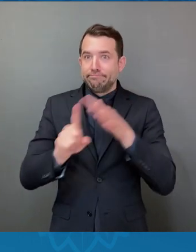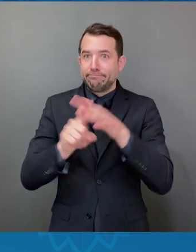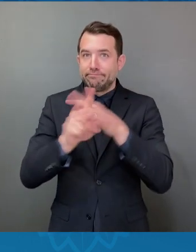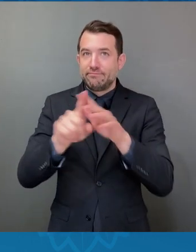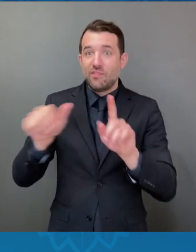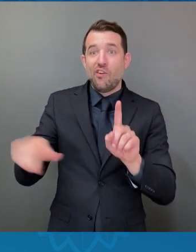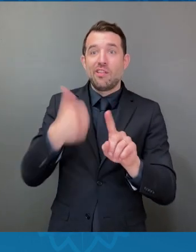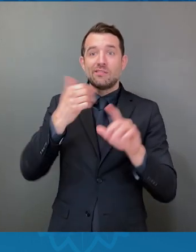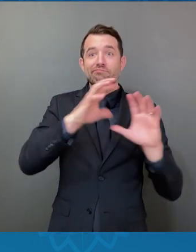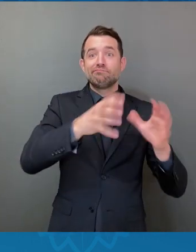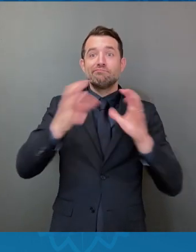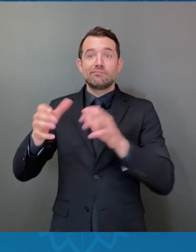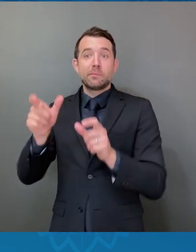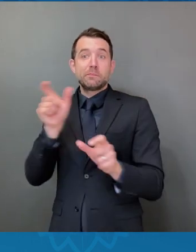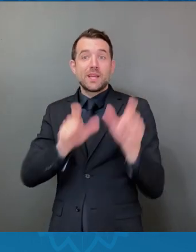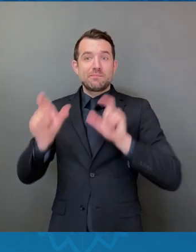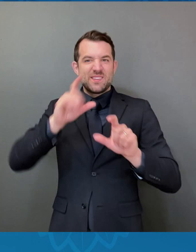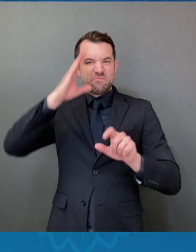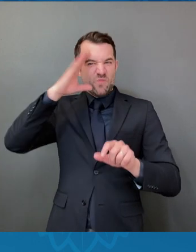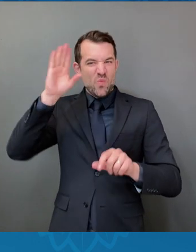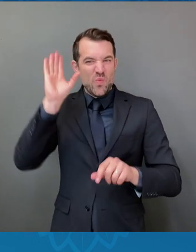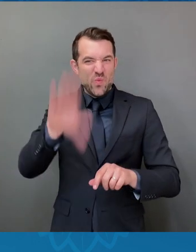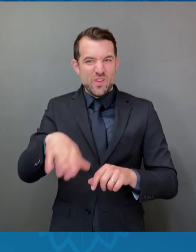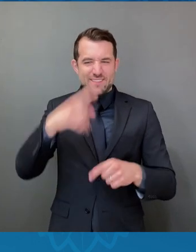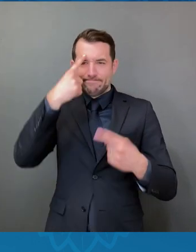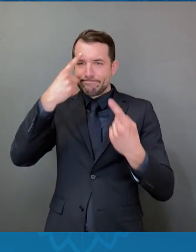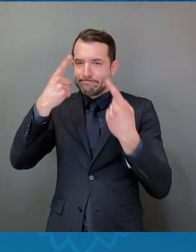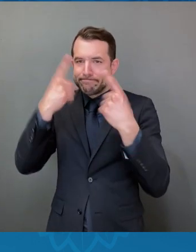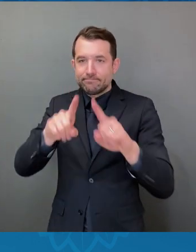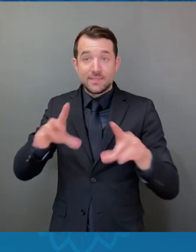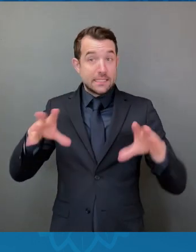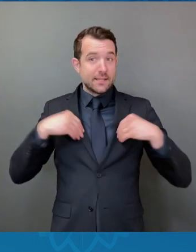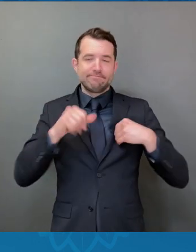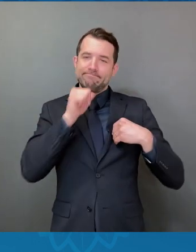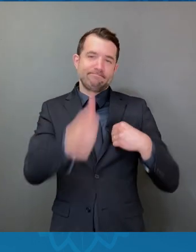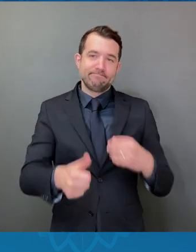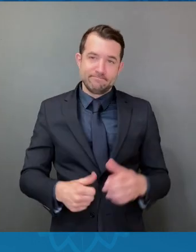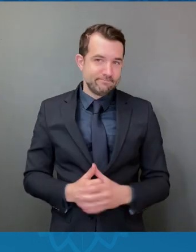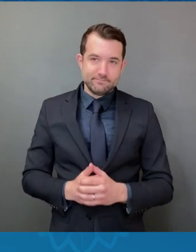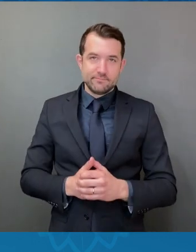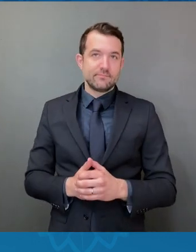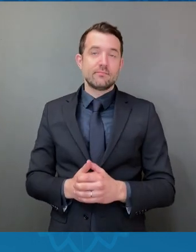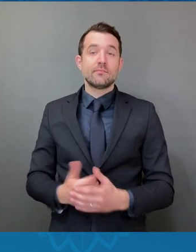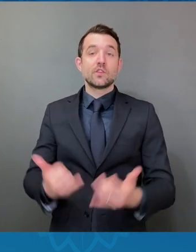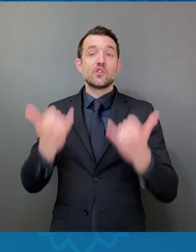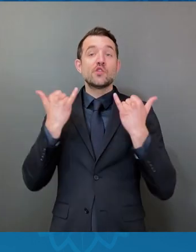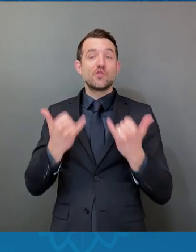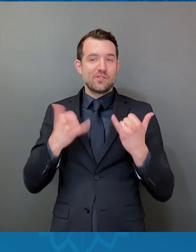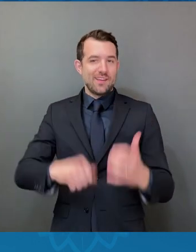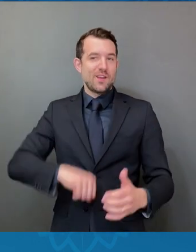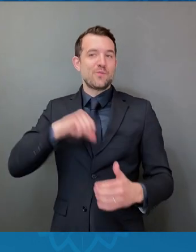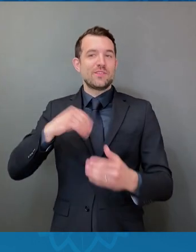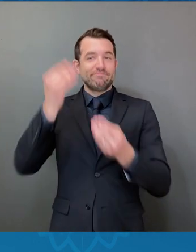this is completely unacceptable. So today I'm proud to announce that the National Institute of Standards and Technology